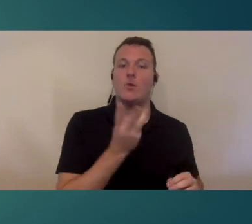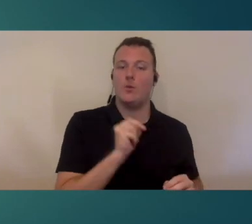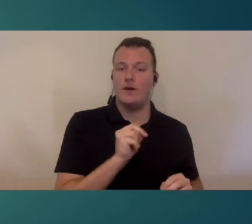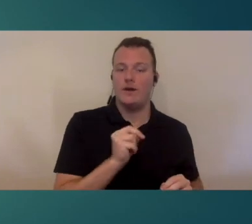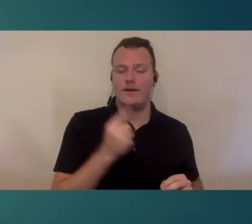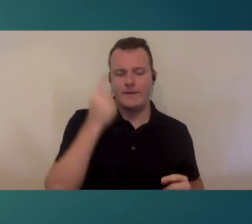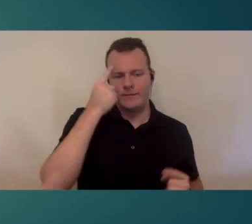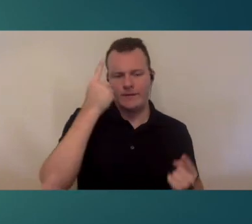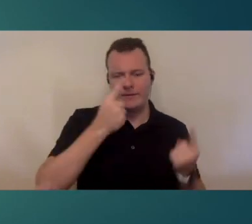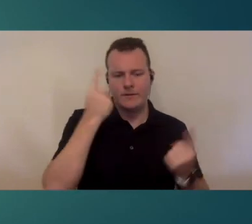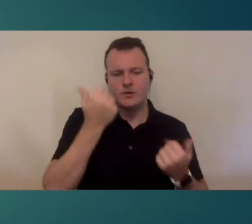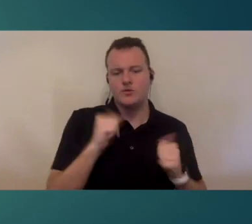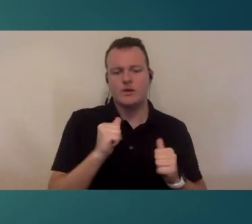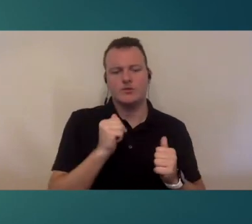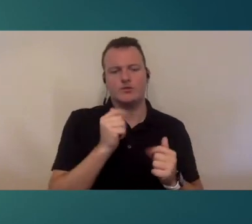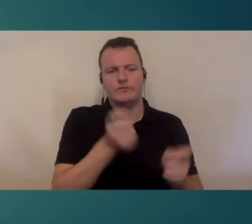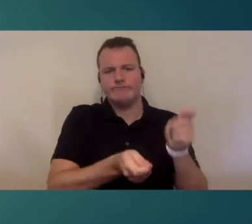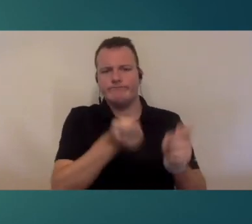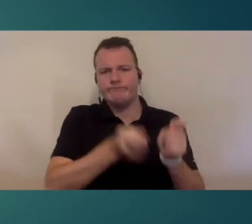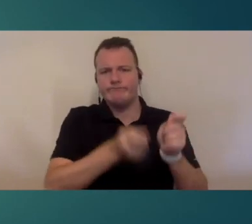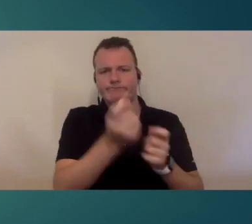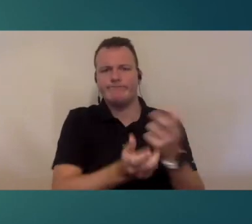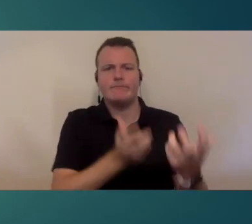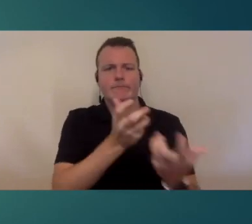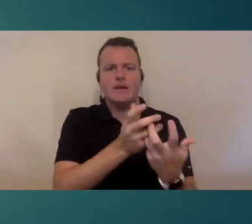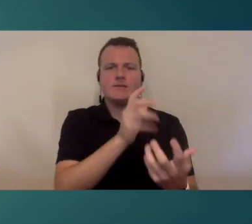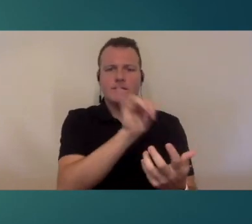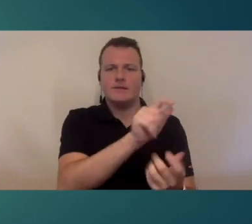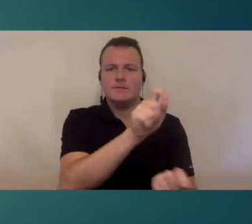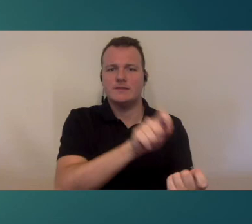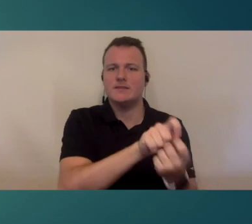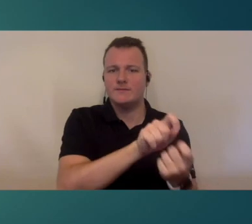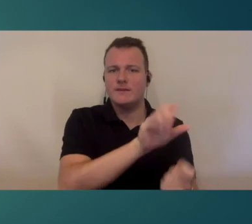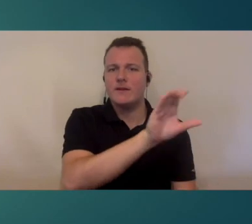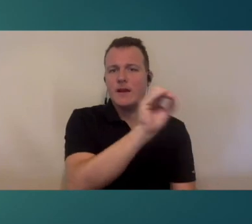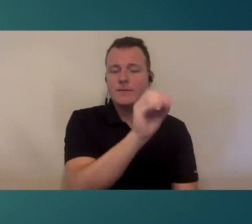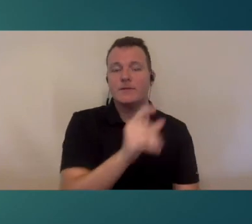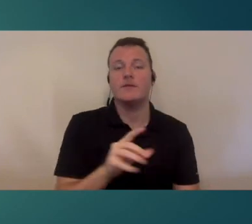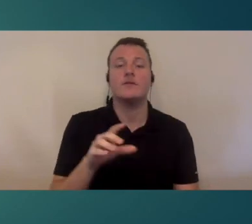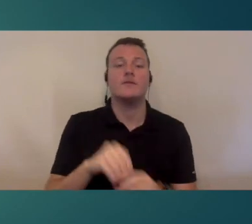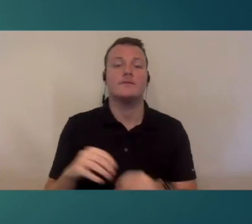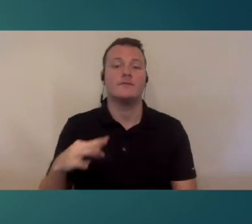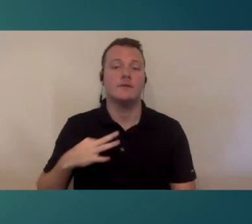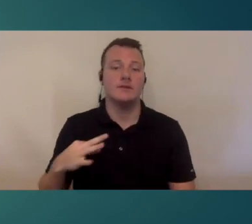going to try to customize it for them, so you might be including volunteer work,